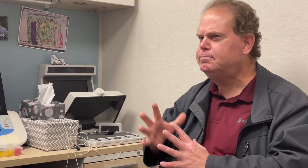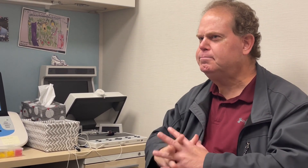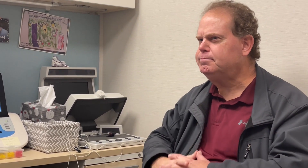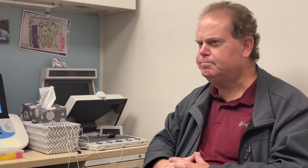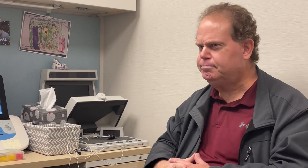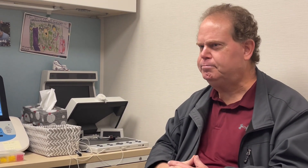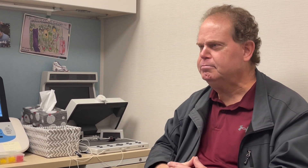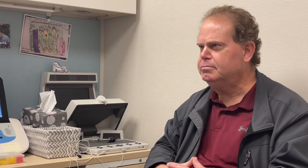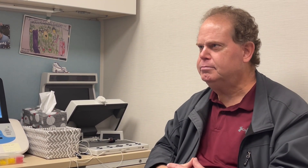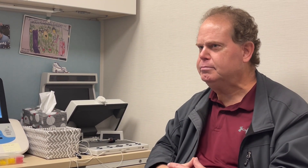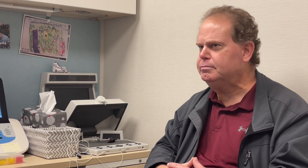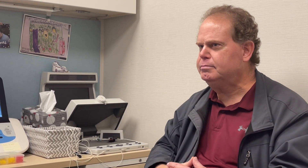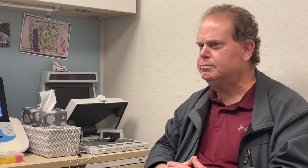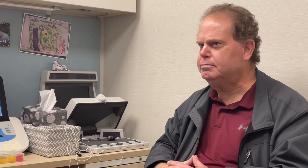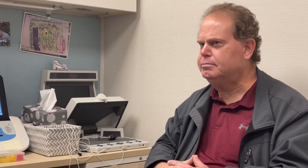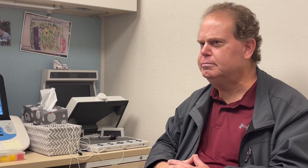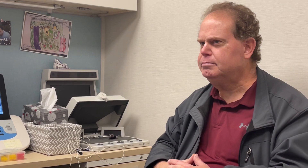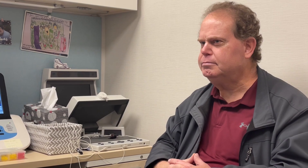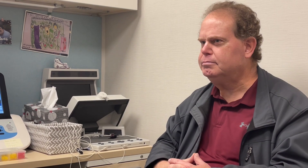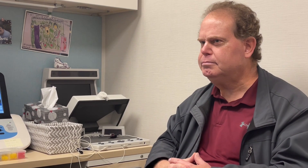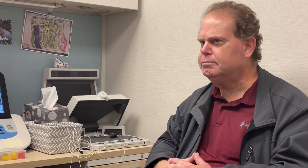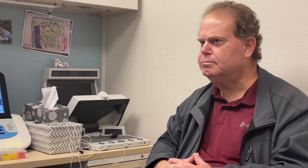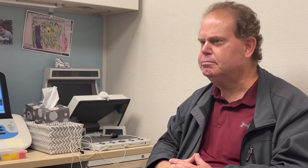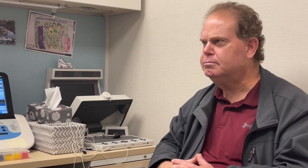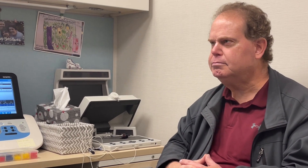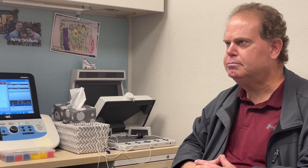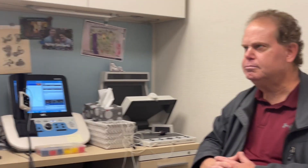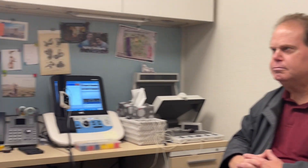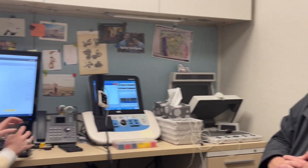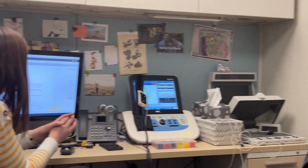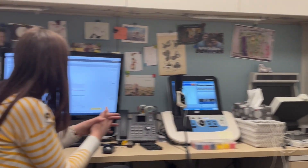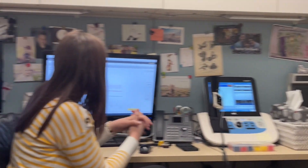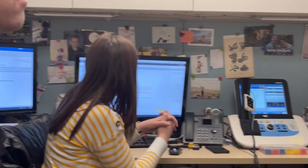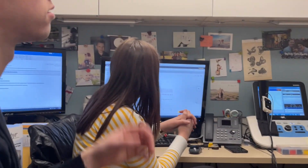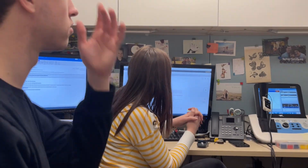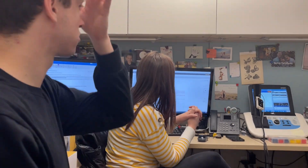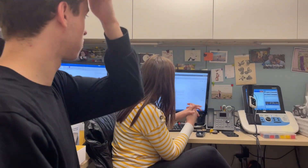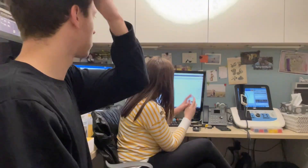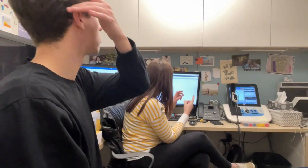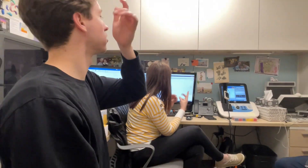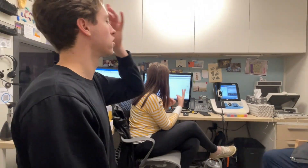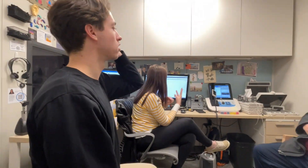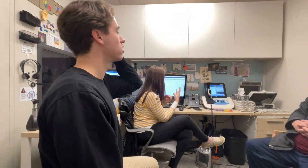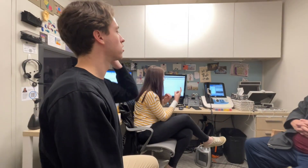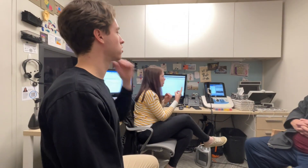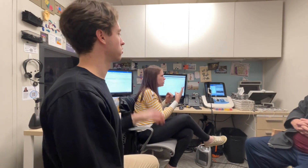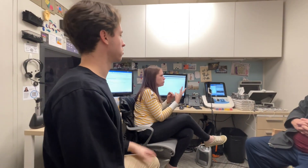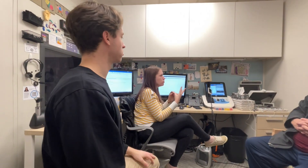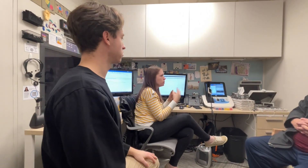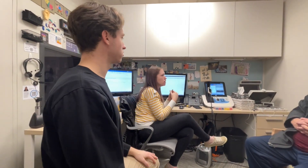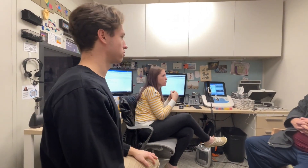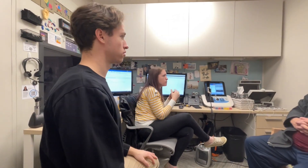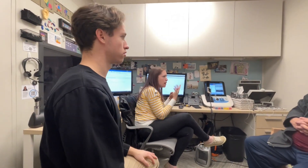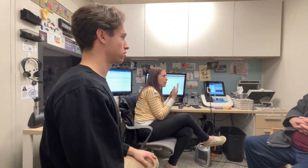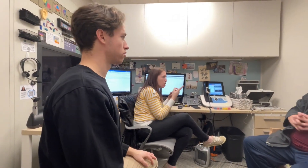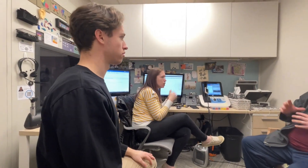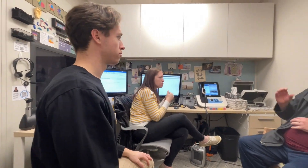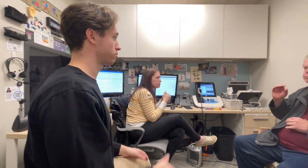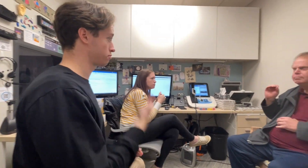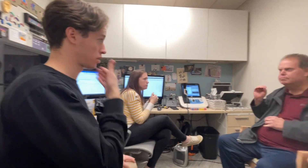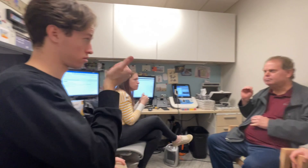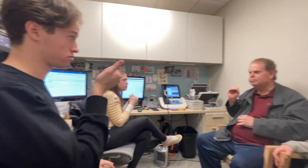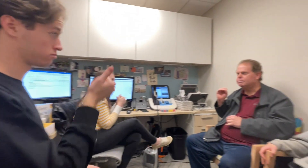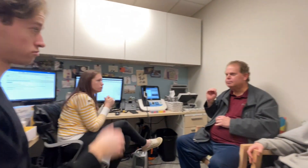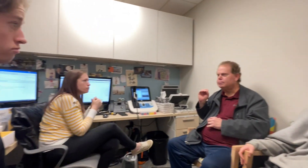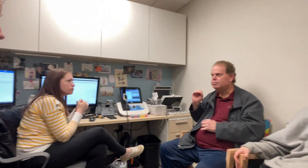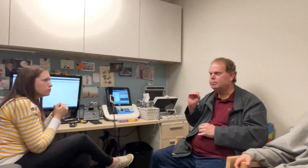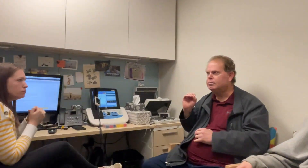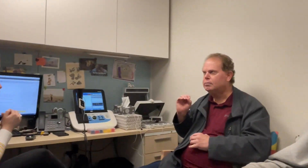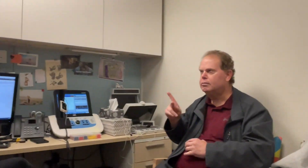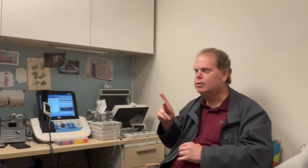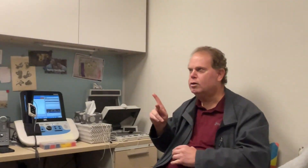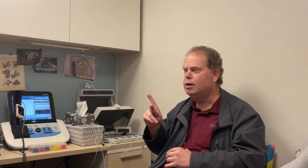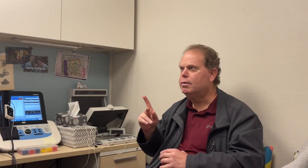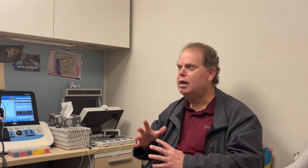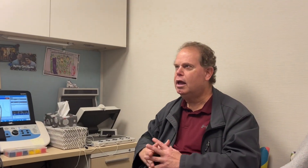going to turn it down just a couple bits here and one two three one two three is that better